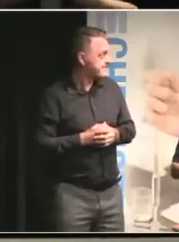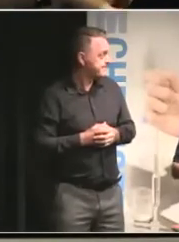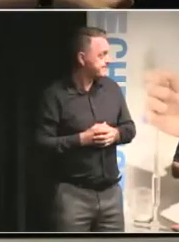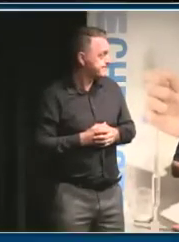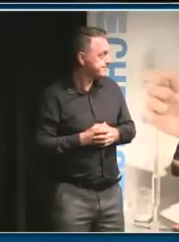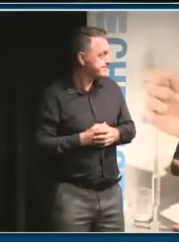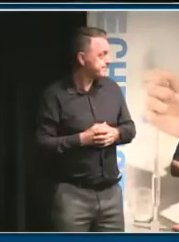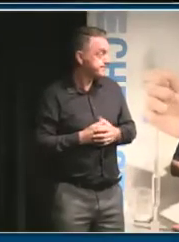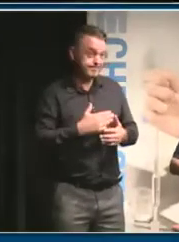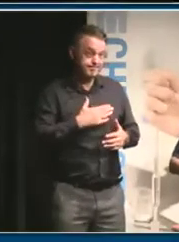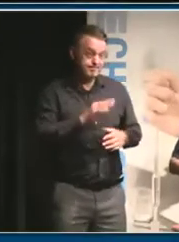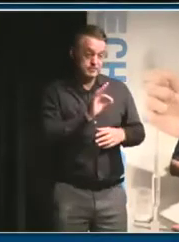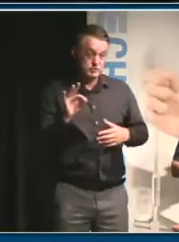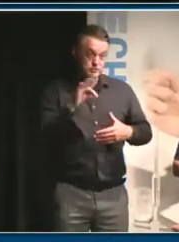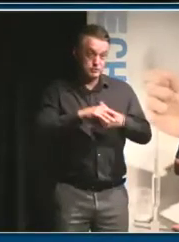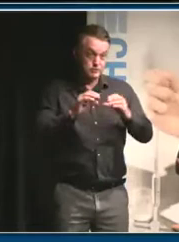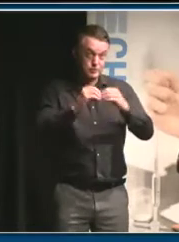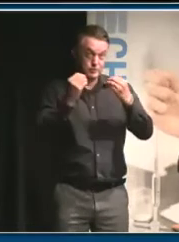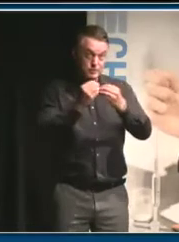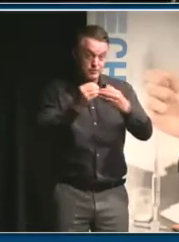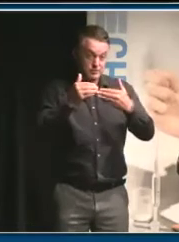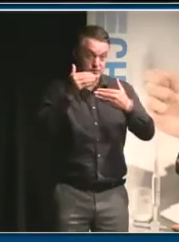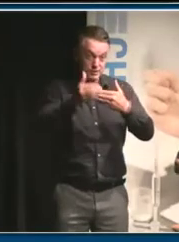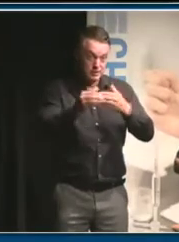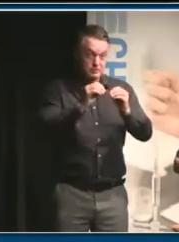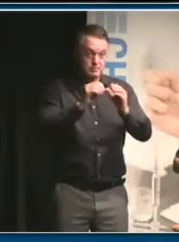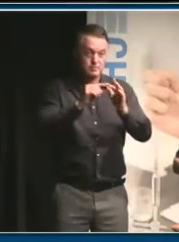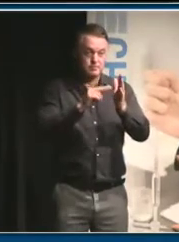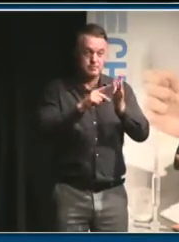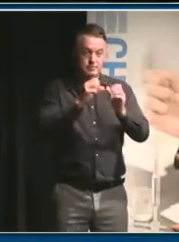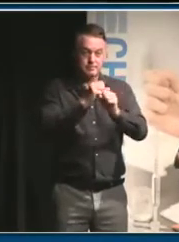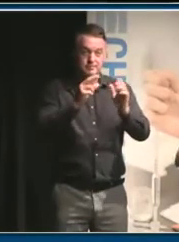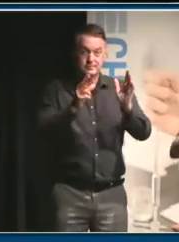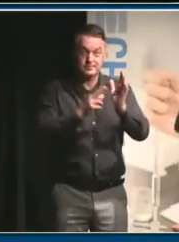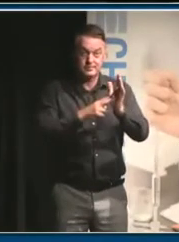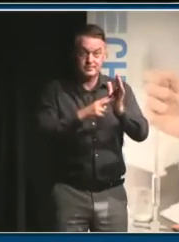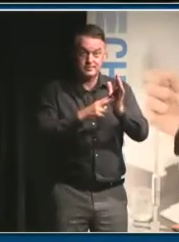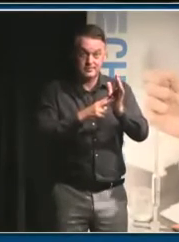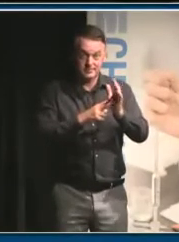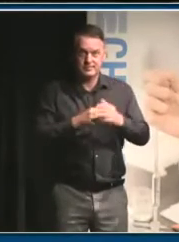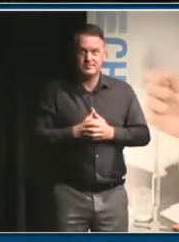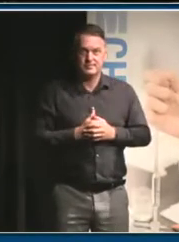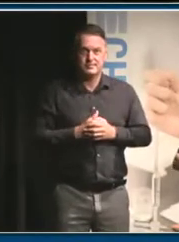is a non-profit organisation called Beyond Benign and Dr Amy Cannon, who's in the audience in the